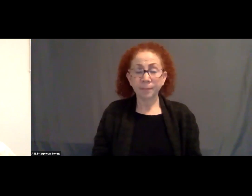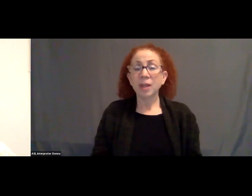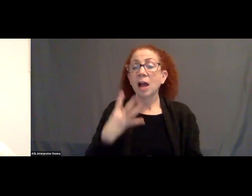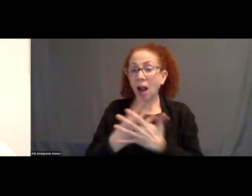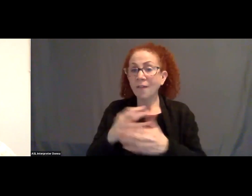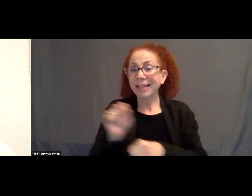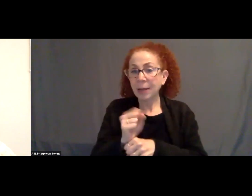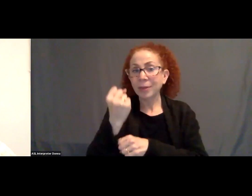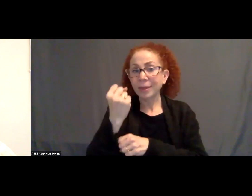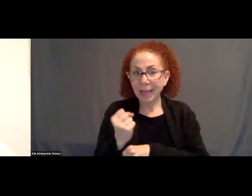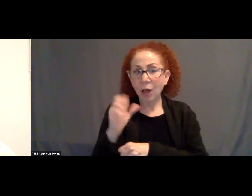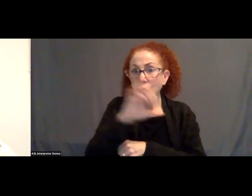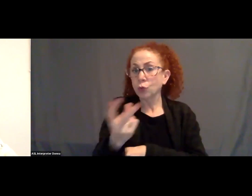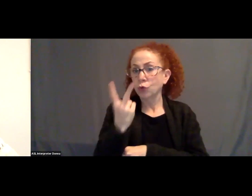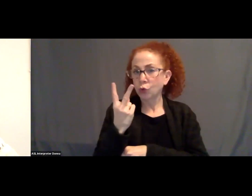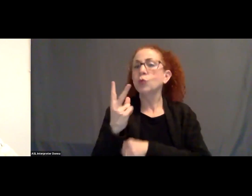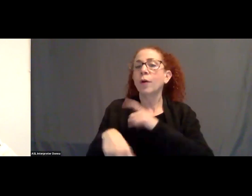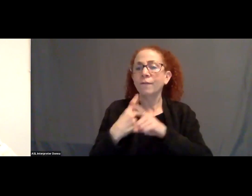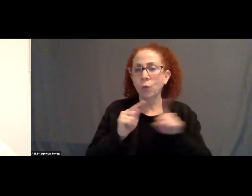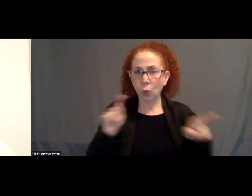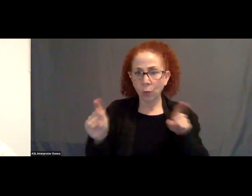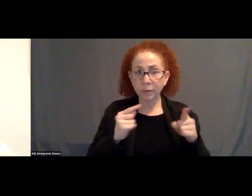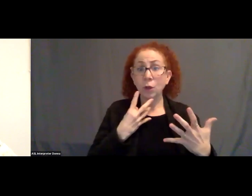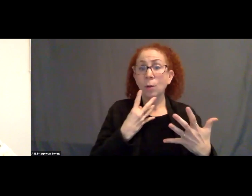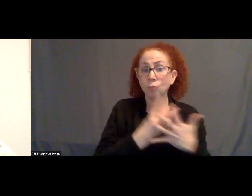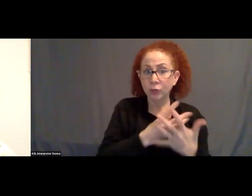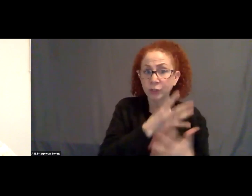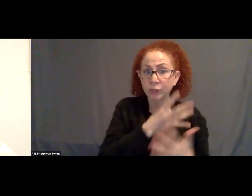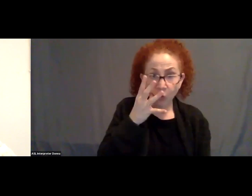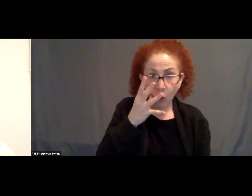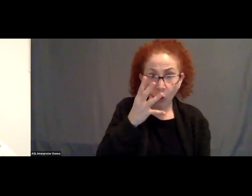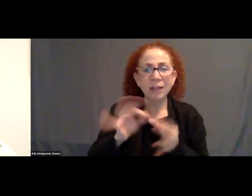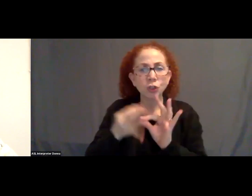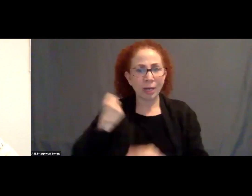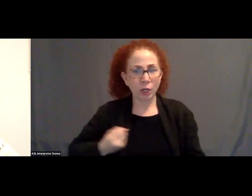assumed two major forms, prison farms and chain gangs.